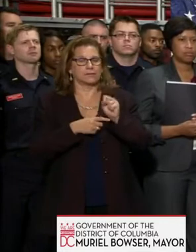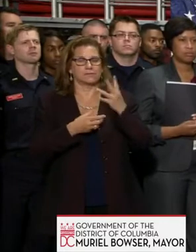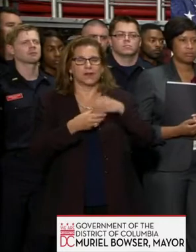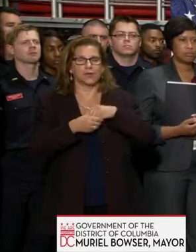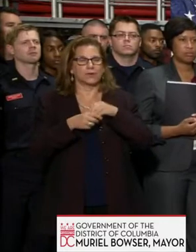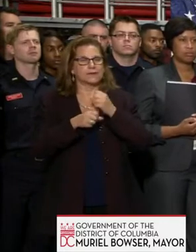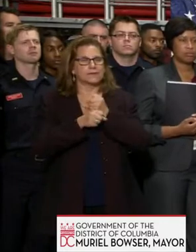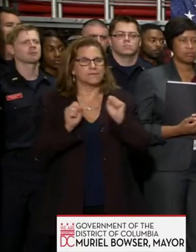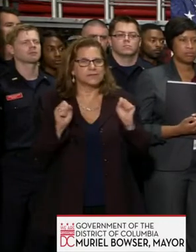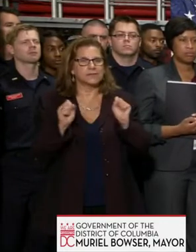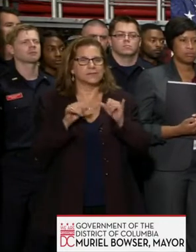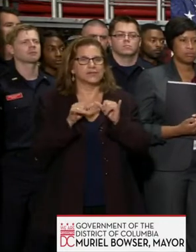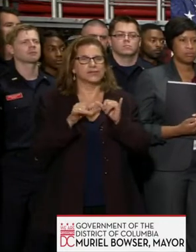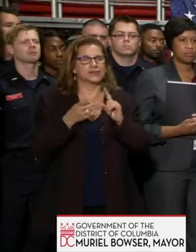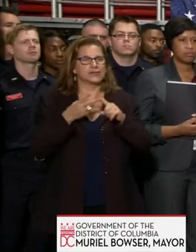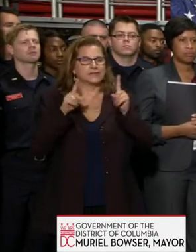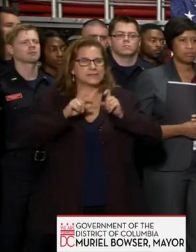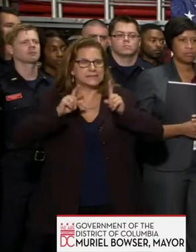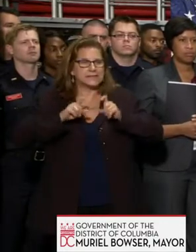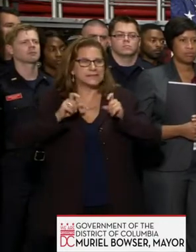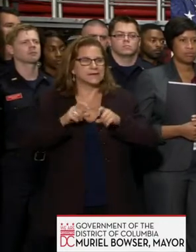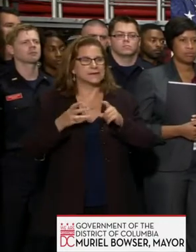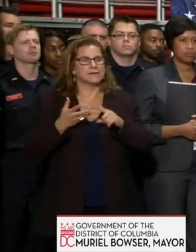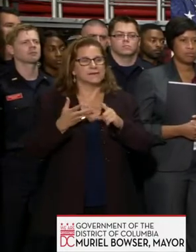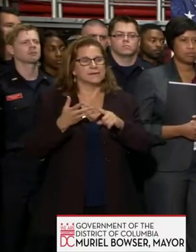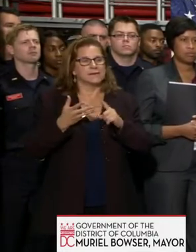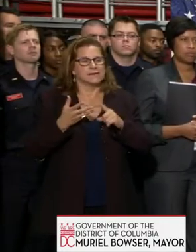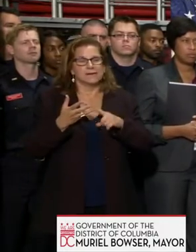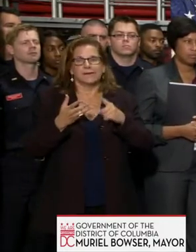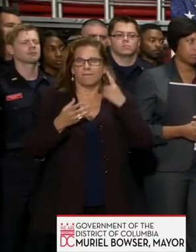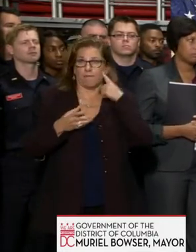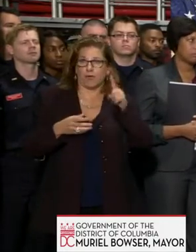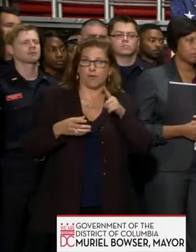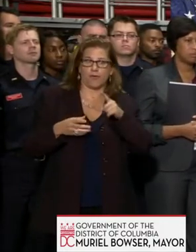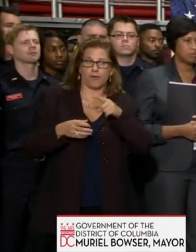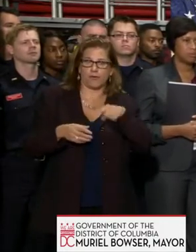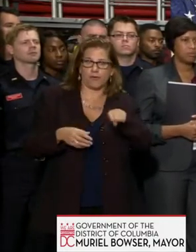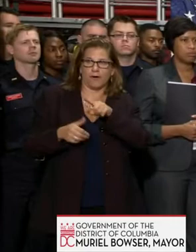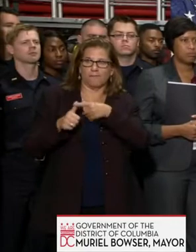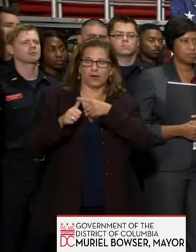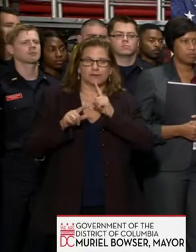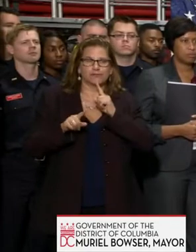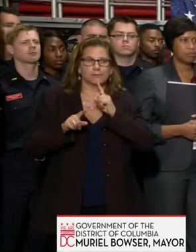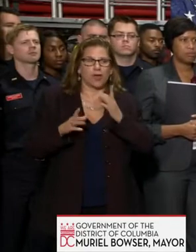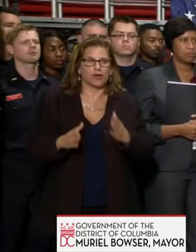OF OUR FIRST RESPONDERS AND ALL WASHINGTONIANS AT THEIR HEART SO I WOULD LIKE TO THANK ALL OF YOU FOR THE WORK THAT YOU HAVE DONE